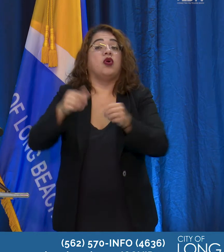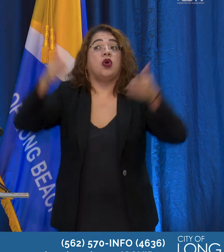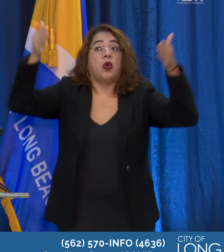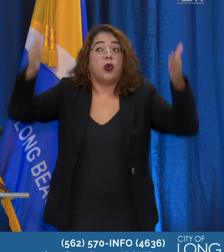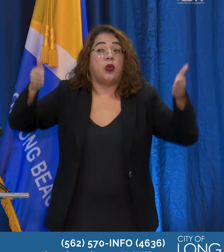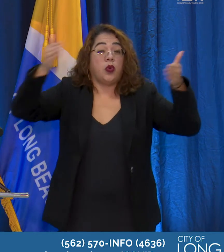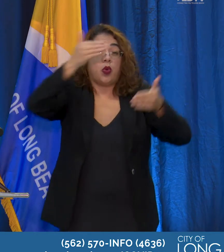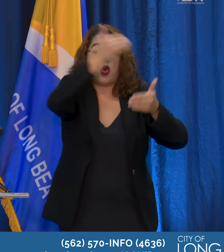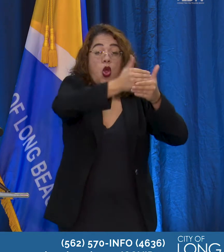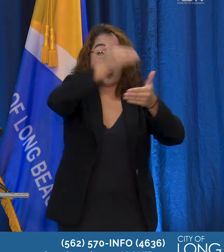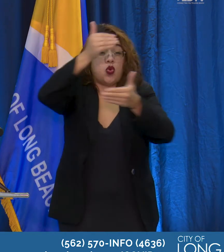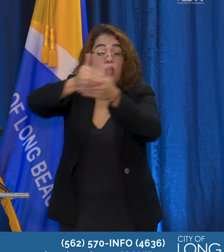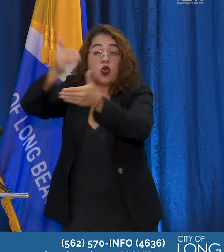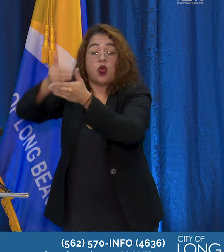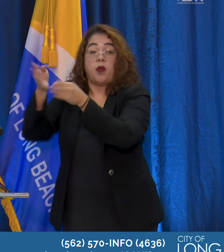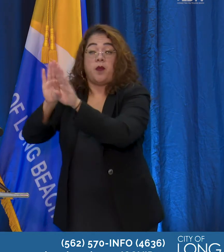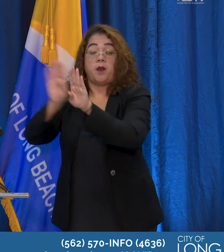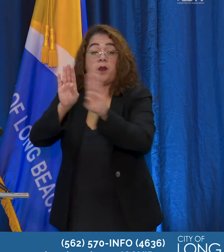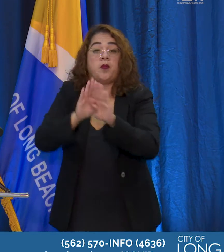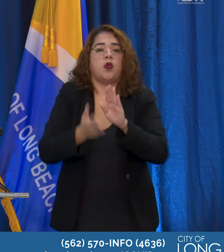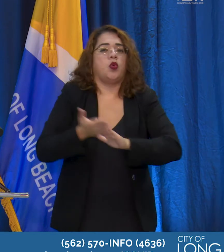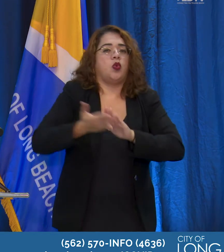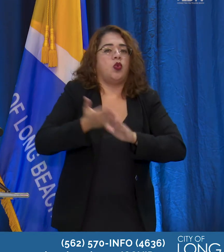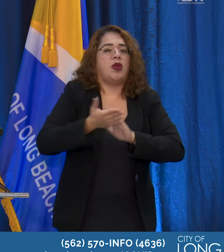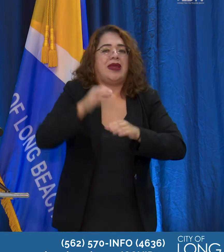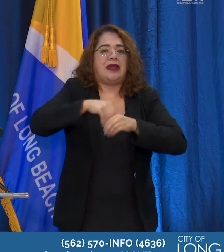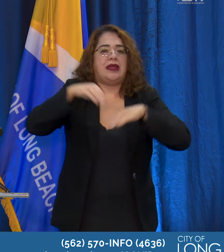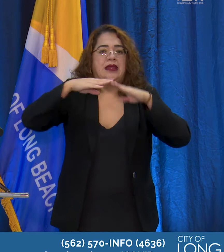closed. Keep in mind that cloth face coverings